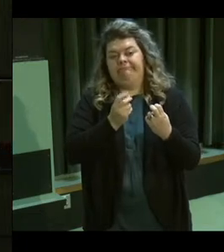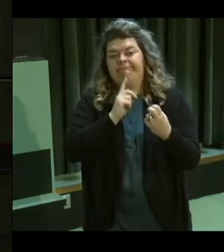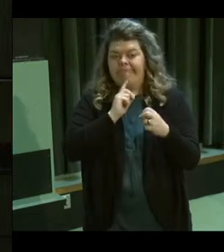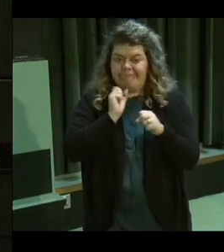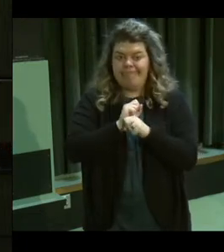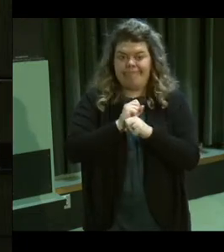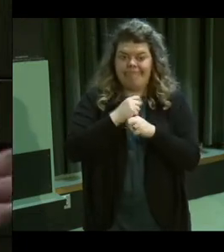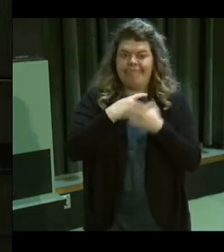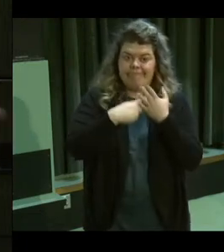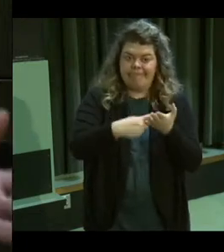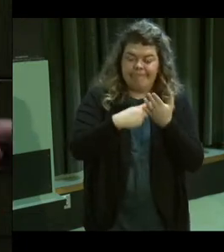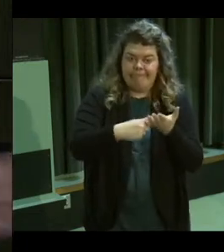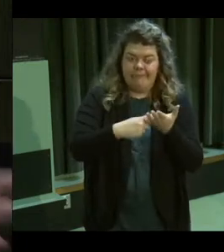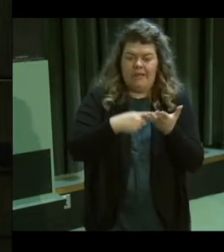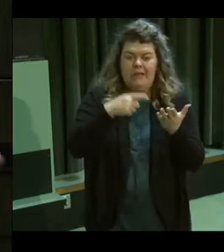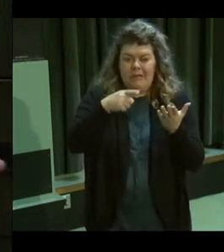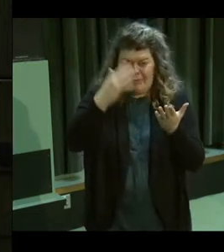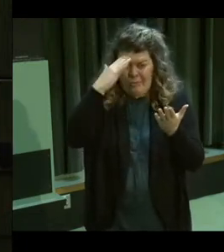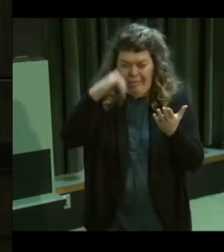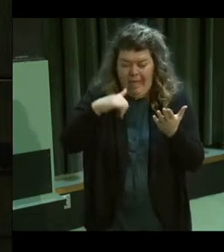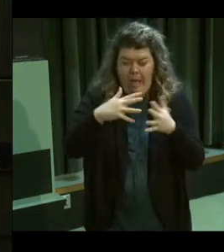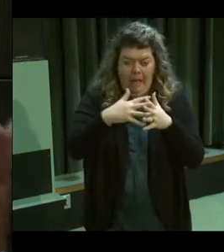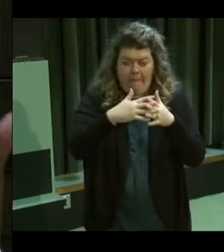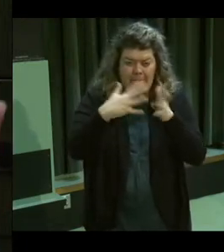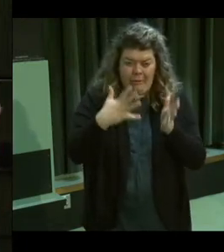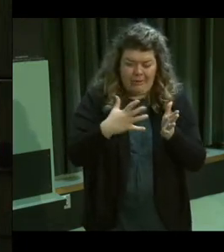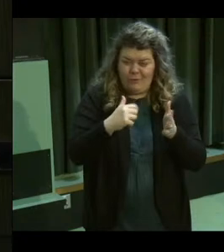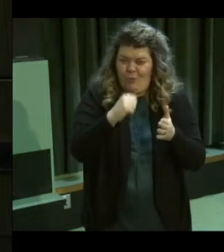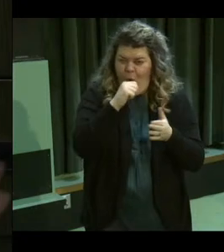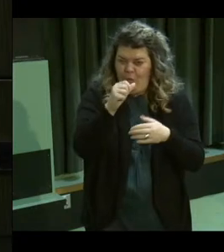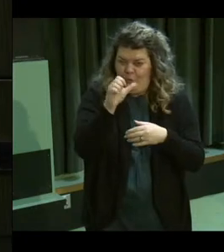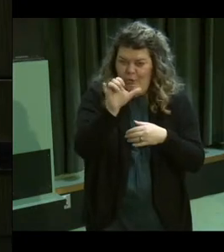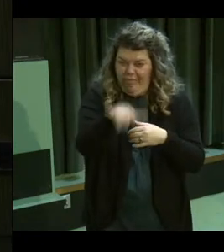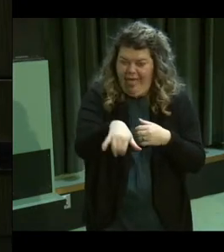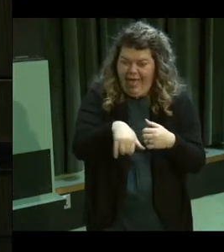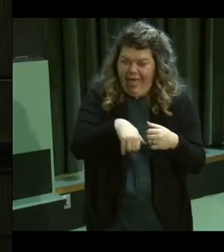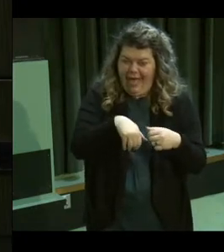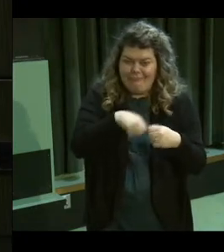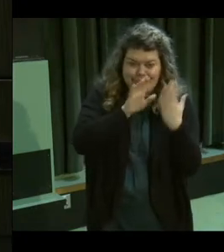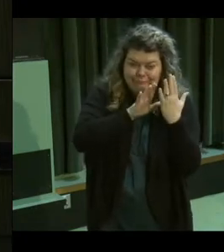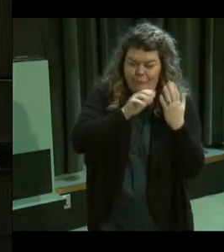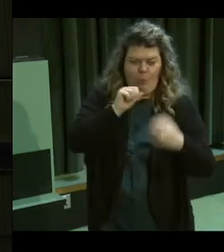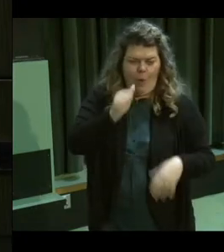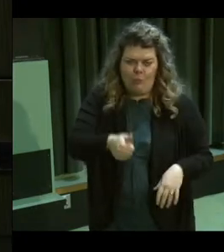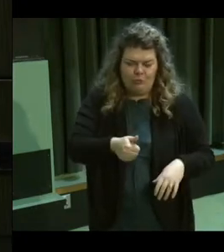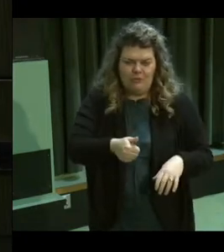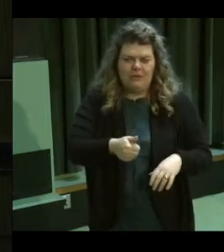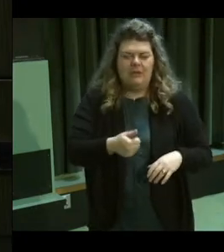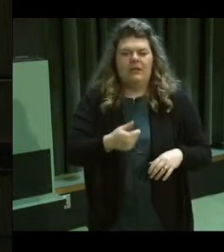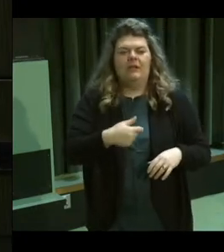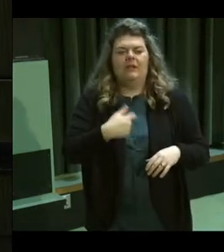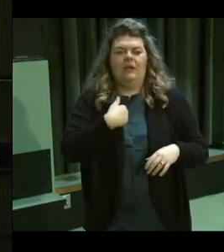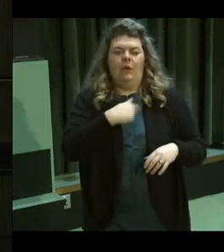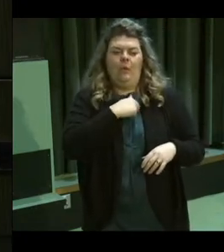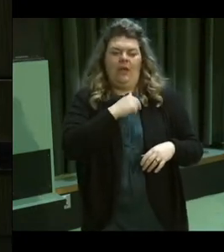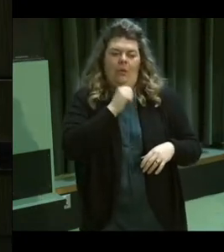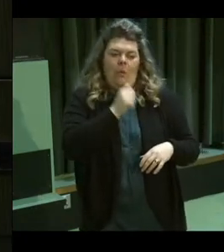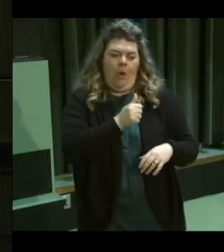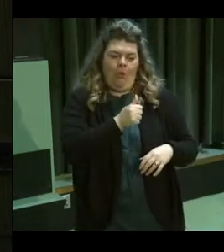sure you all have all heard this before, Americans are not going to do that work. It's just not